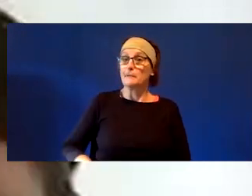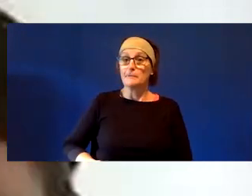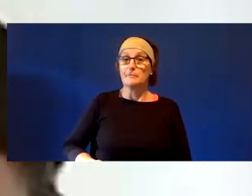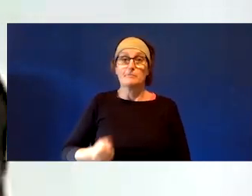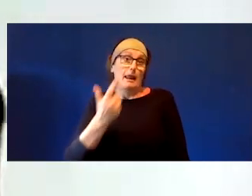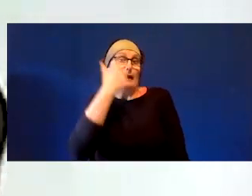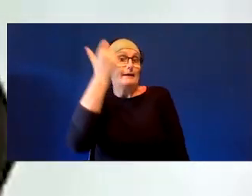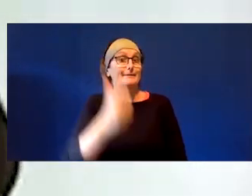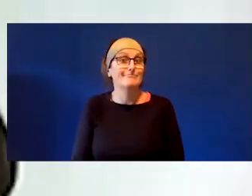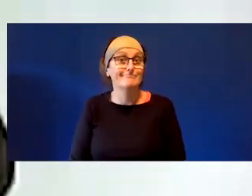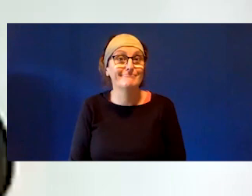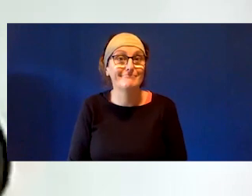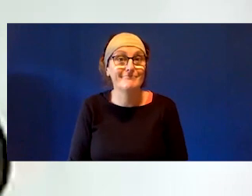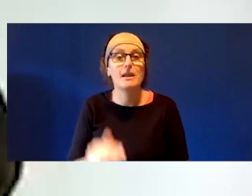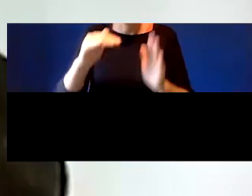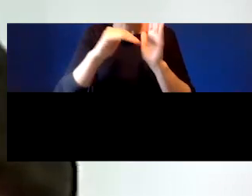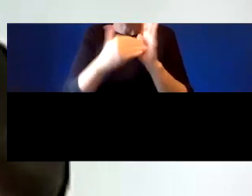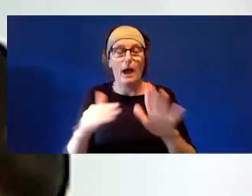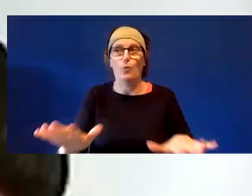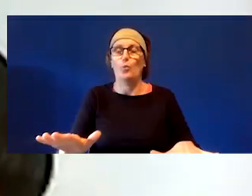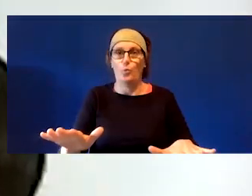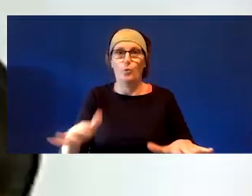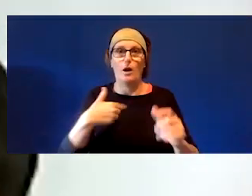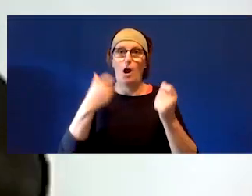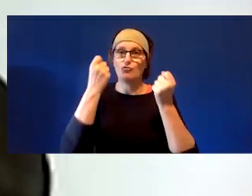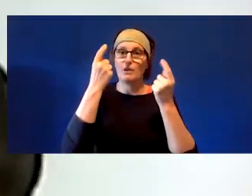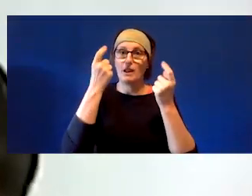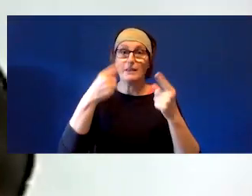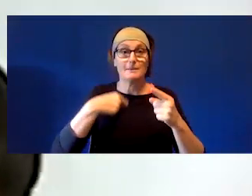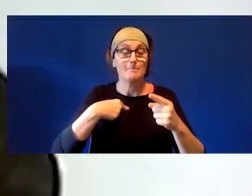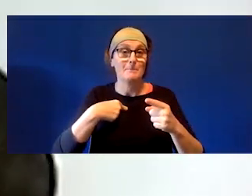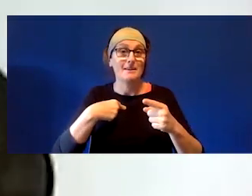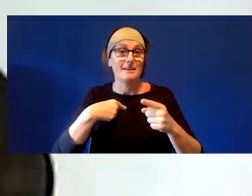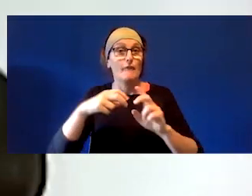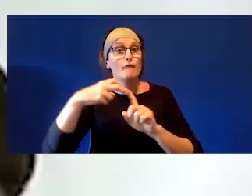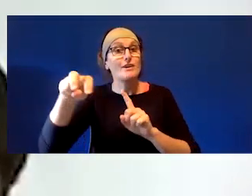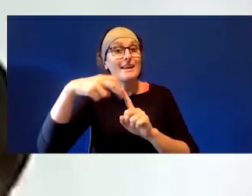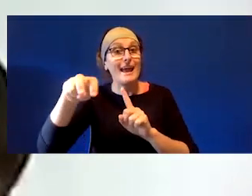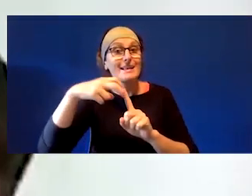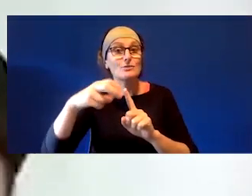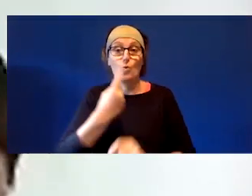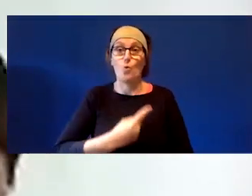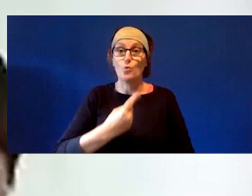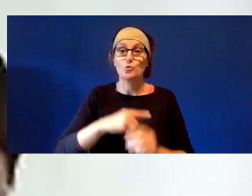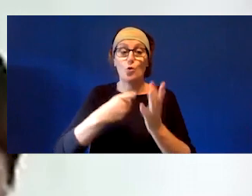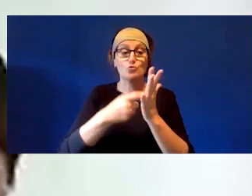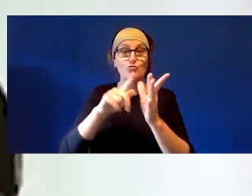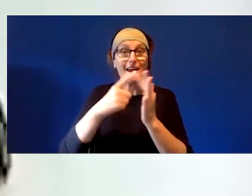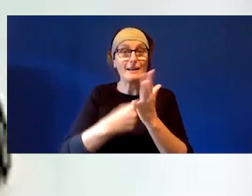Now, I fast forward and what I noticed is as a freelancer, running as a sole trader, trying to run my own business, it's not so